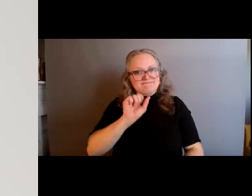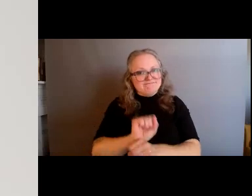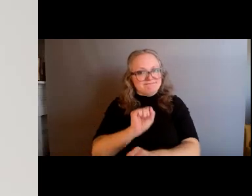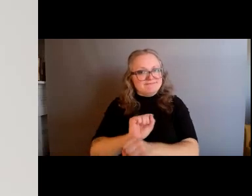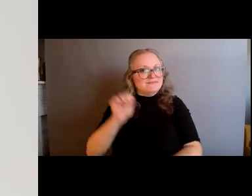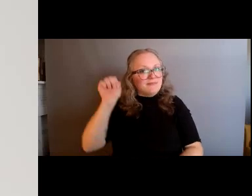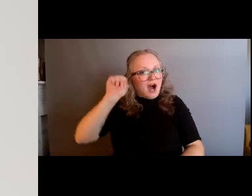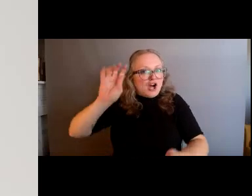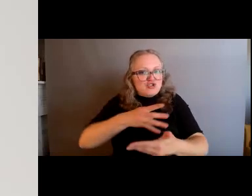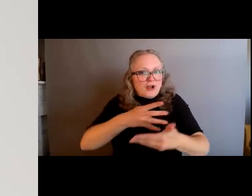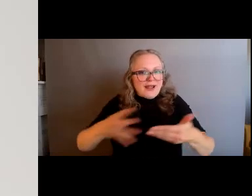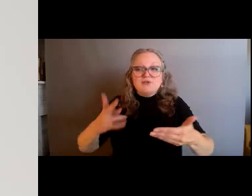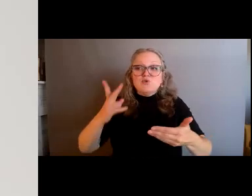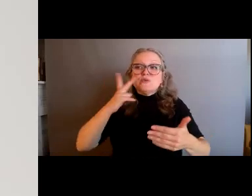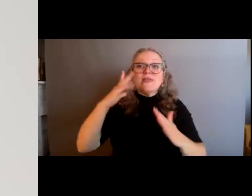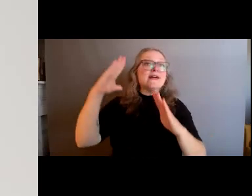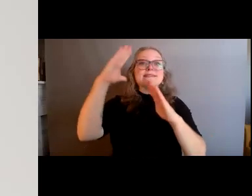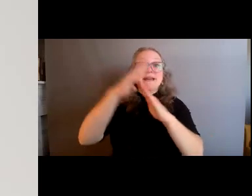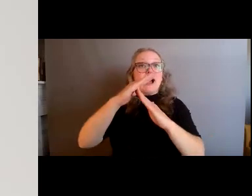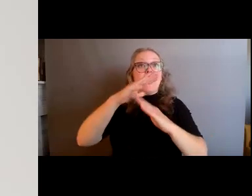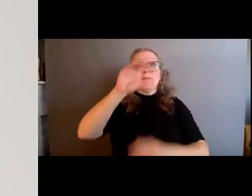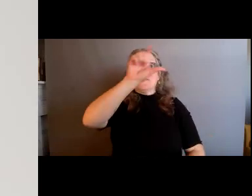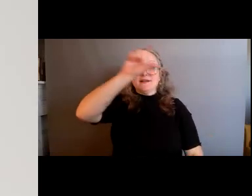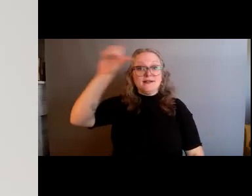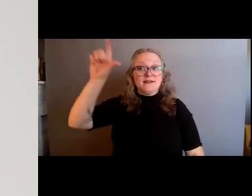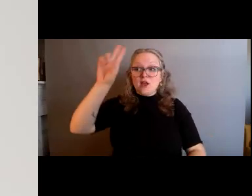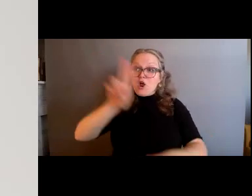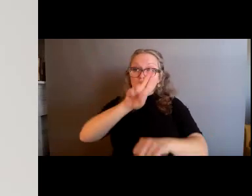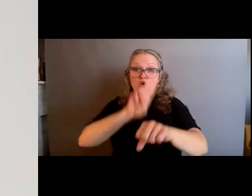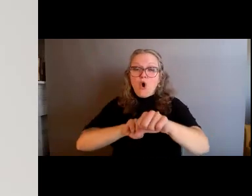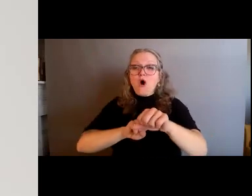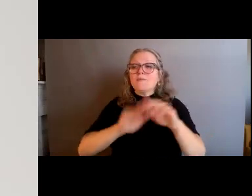You see at the top here where it says normal hearing, mild hearing, moderate hearing,